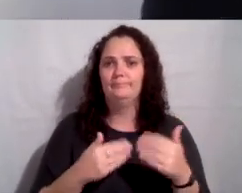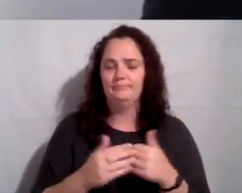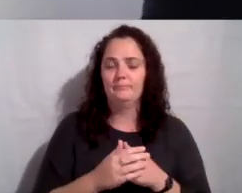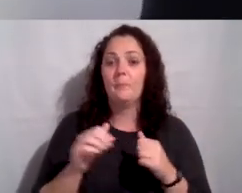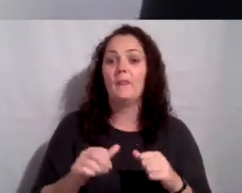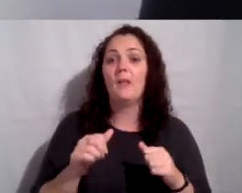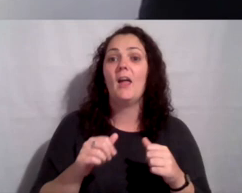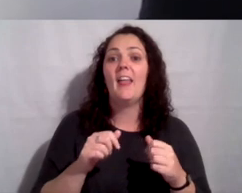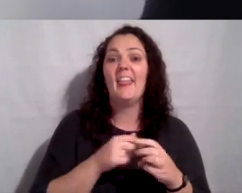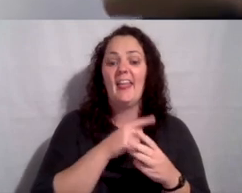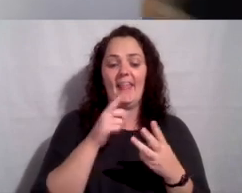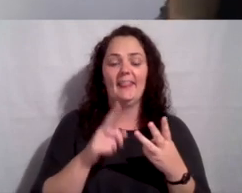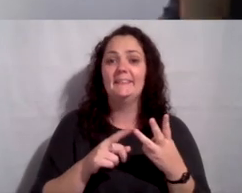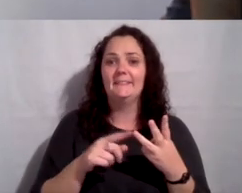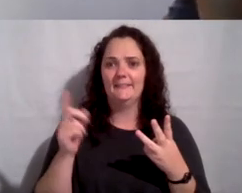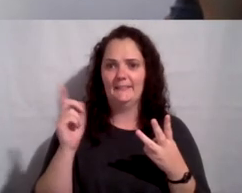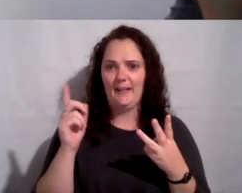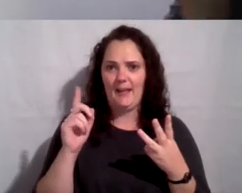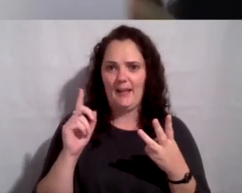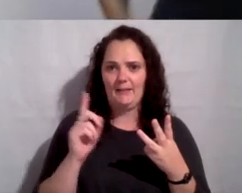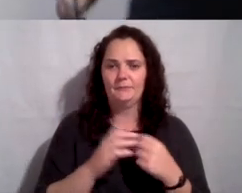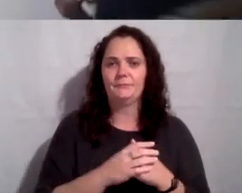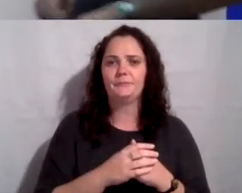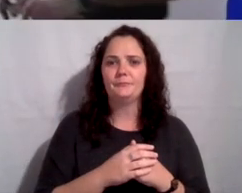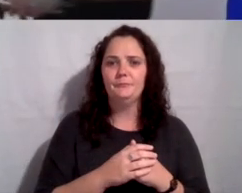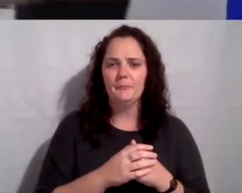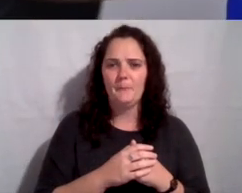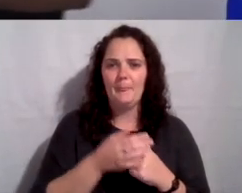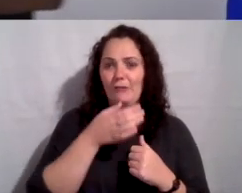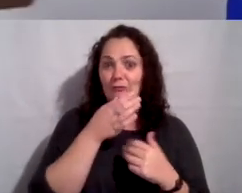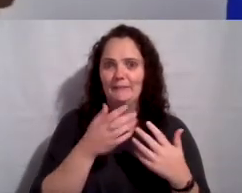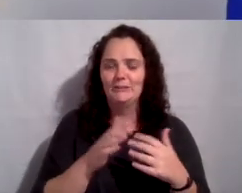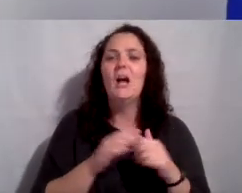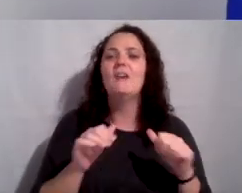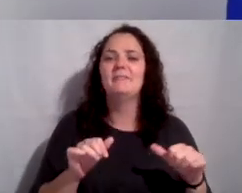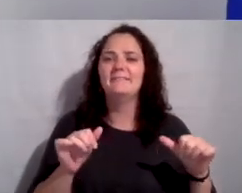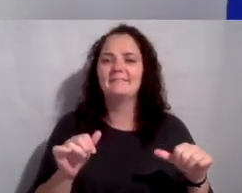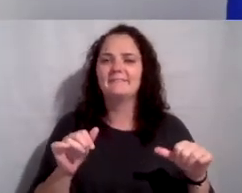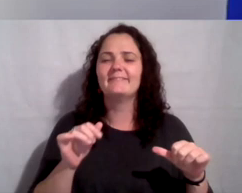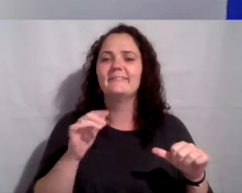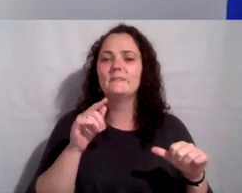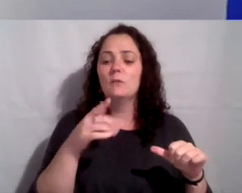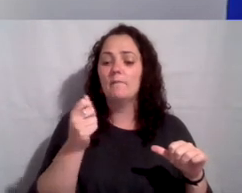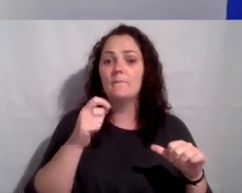wet my whistle – alright for the next one, if you have access to